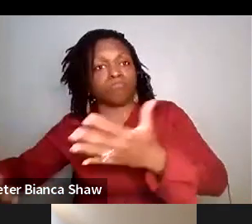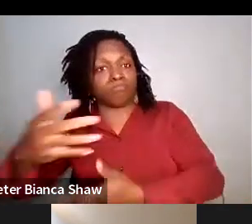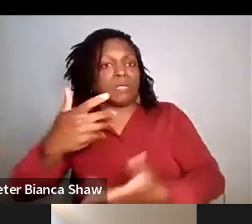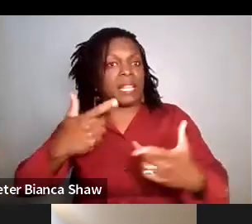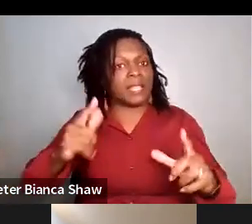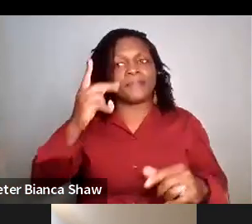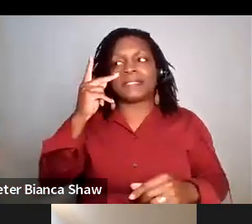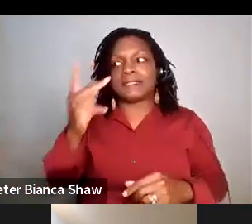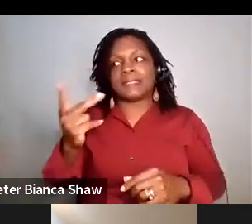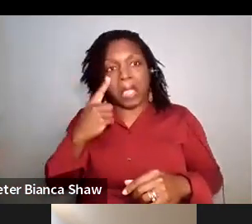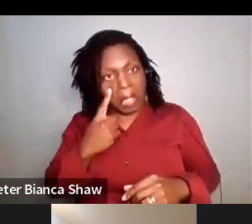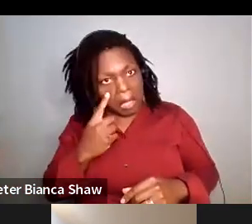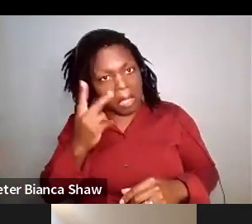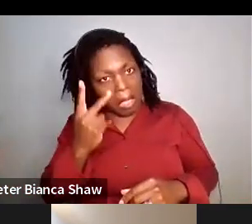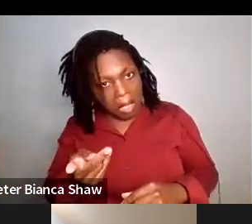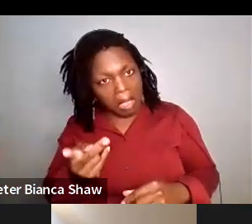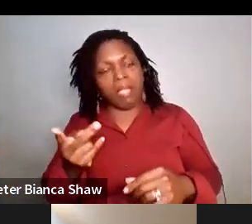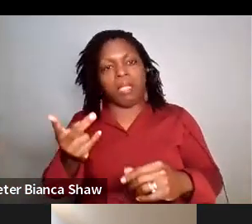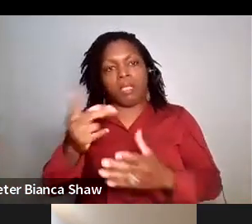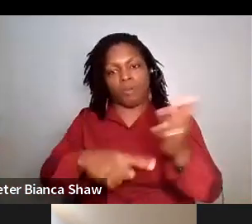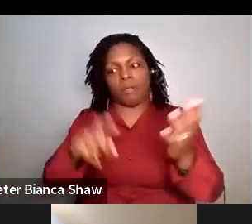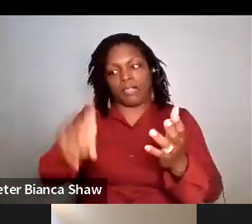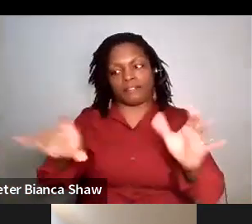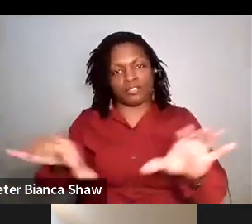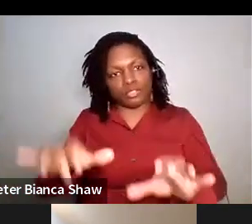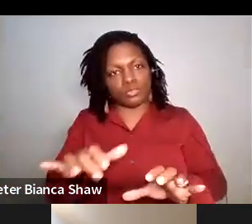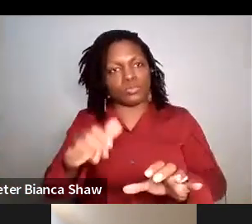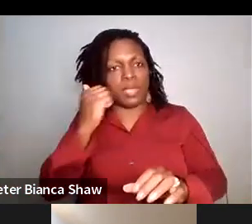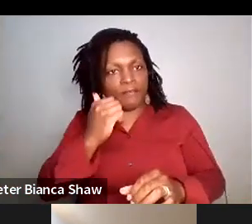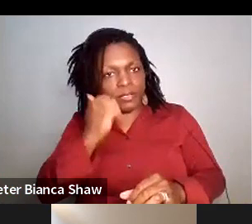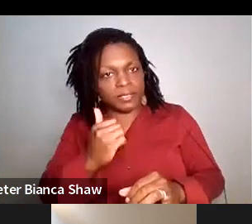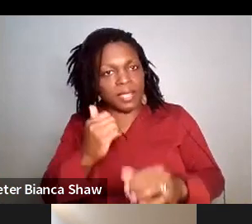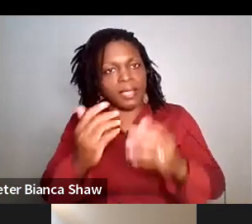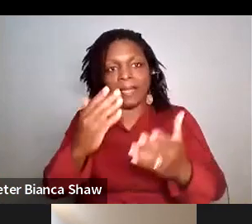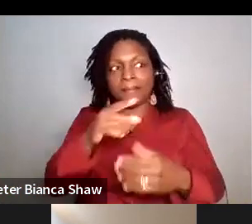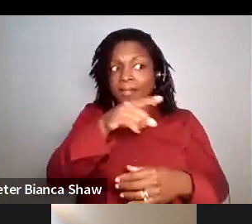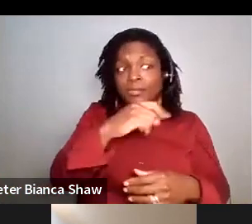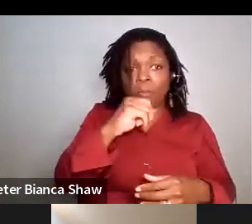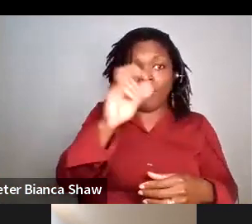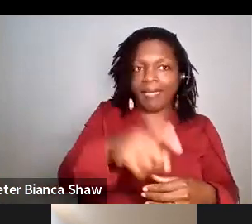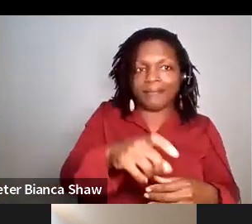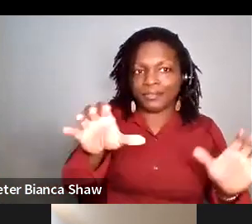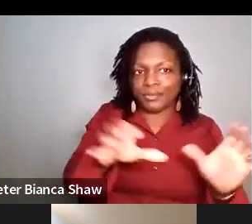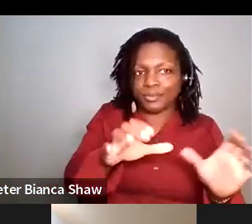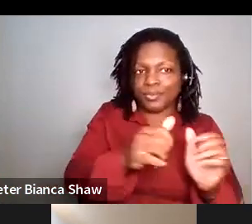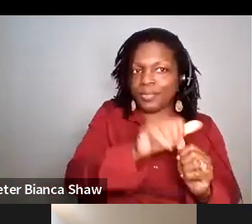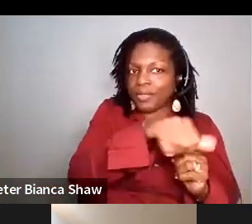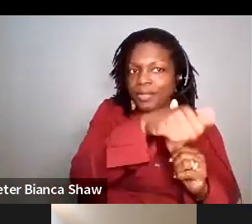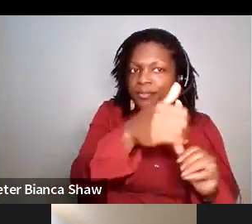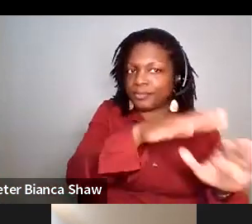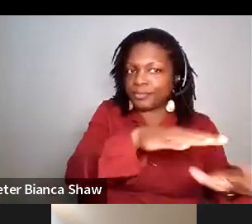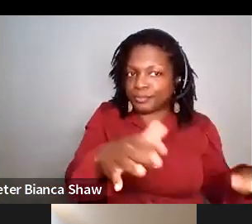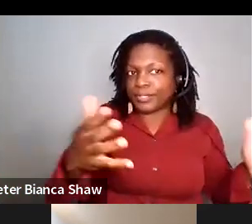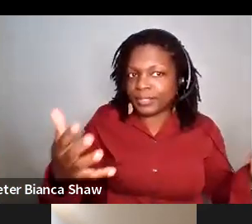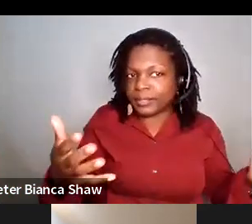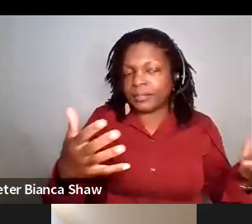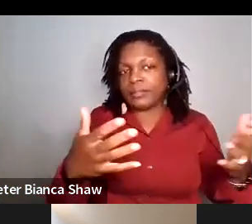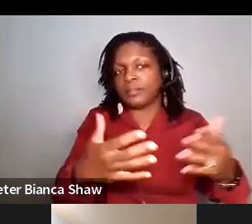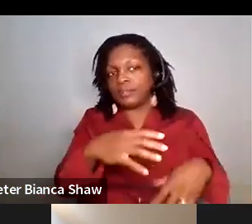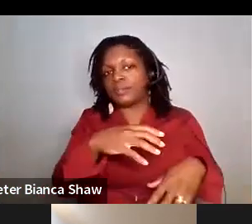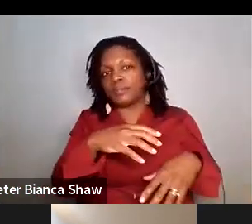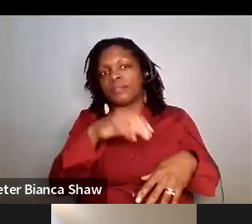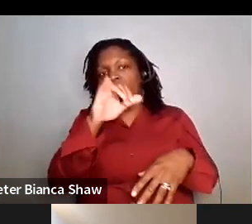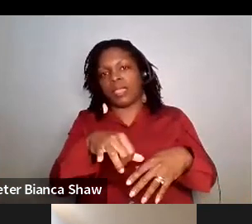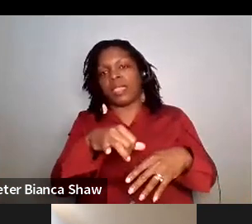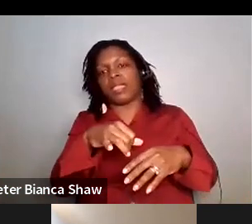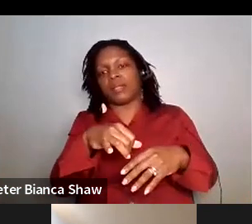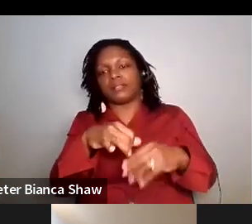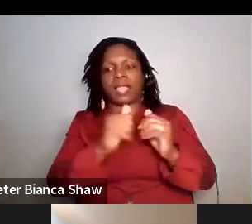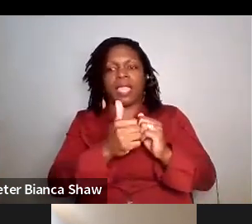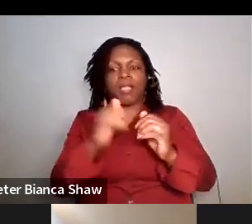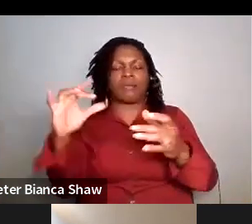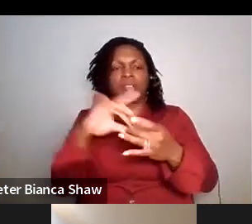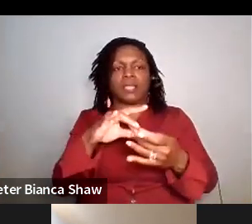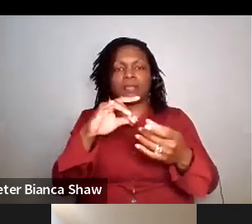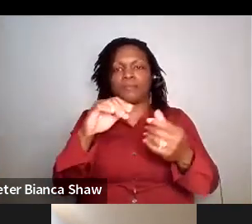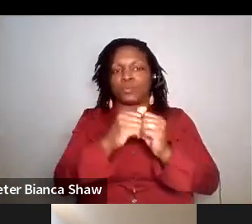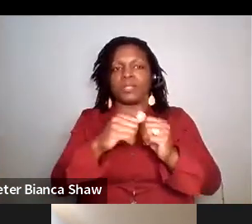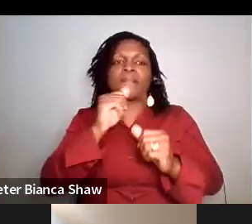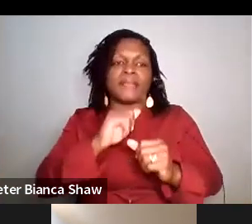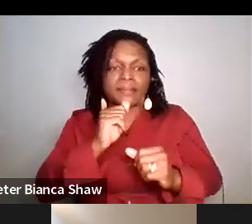see the things that we have to do on a daily basis, that they may not have to do with their other with their children, and that's how it ties into the whole patients and compassion.